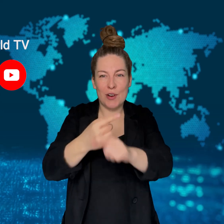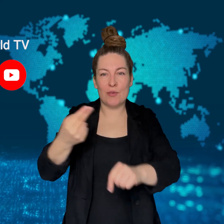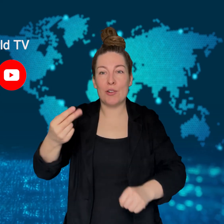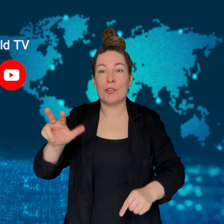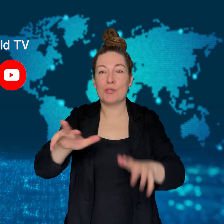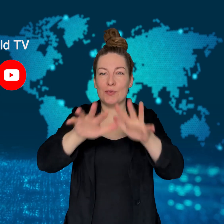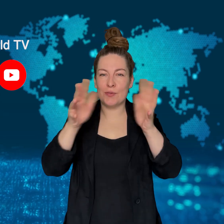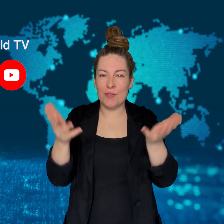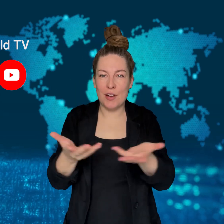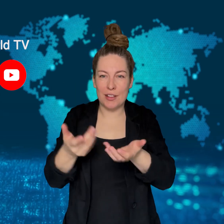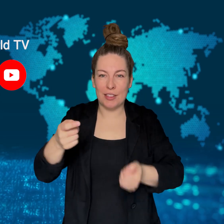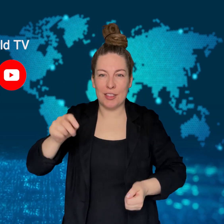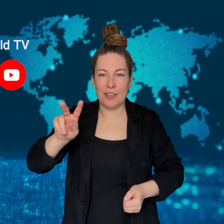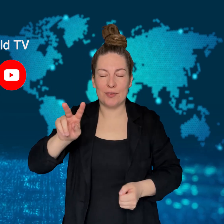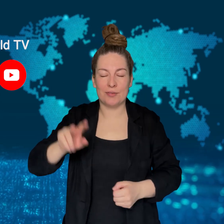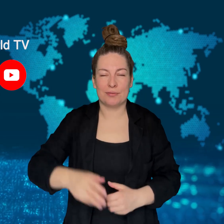get new video updates!